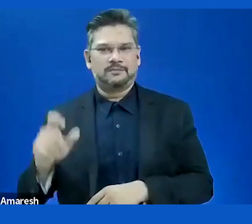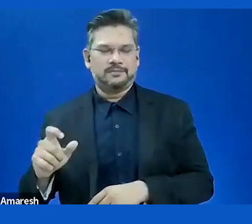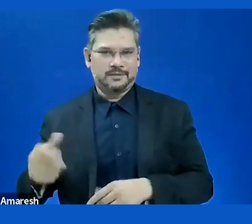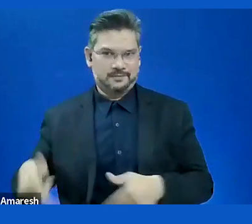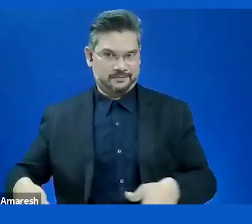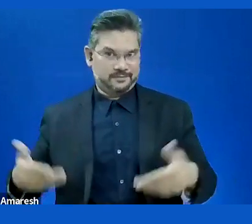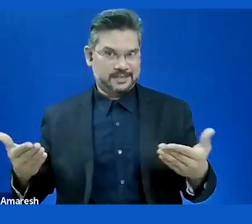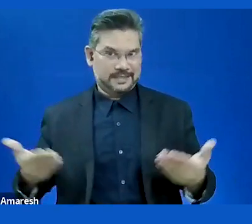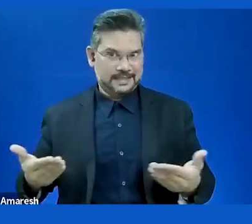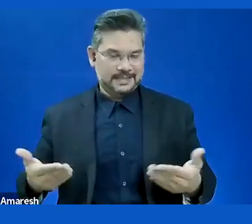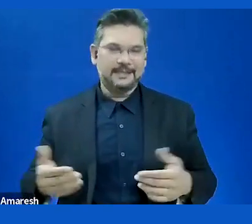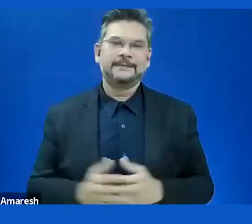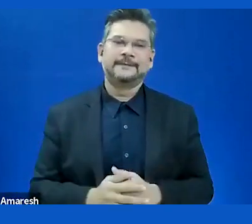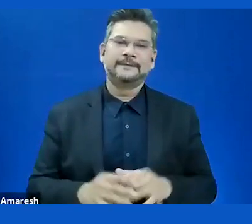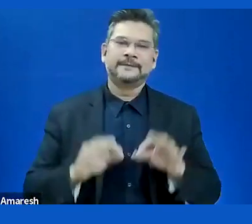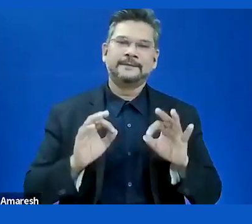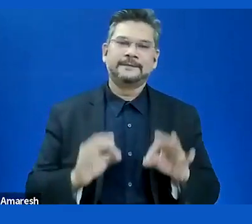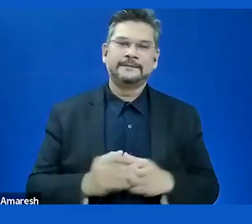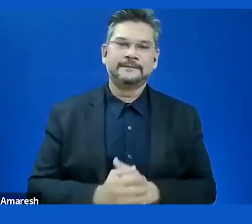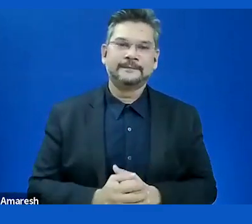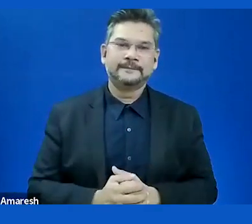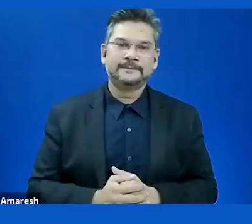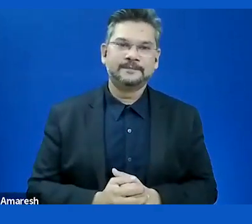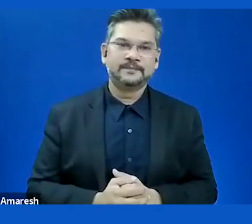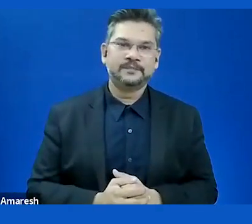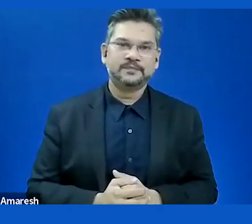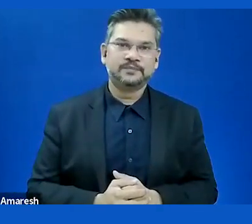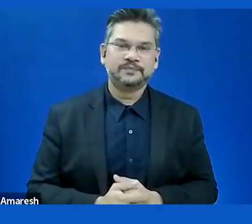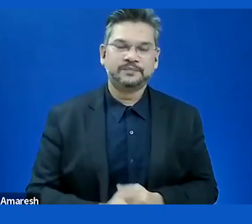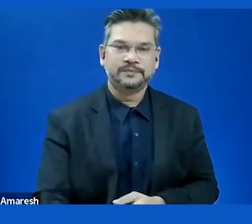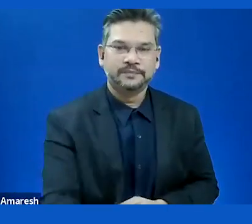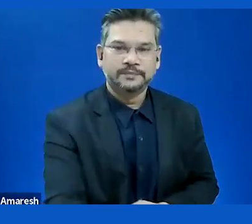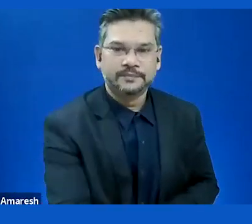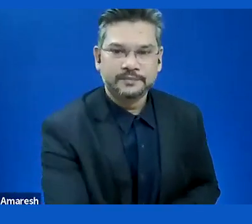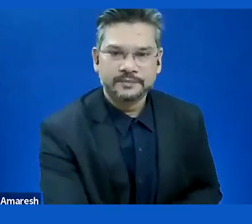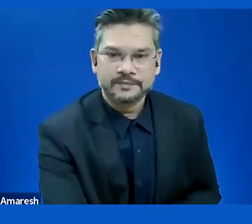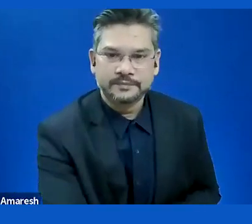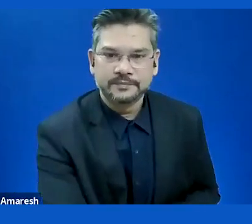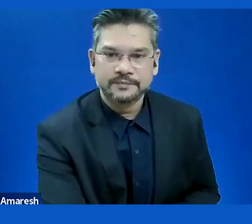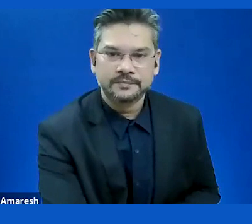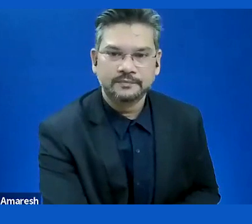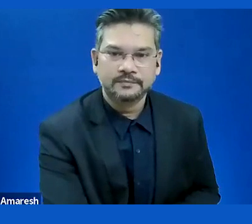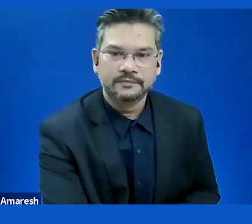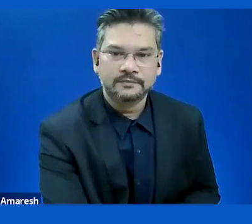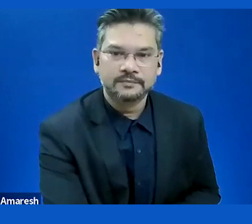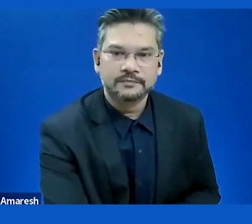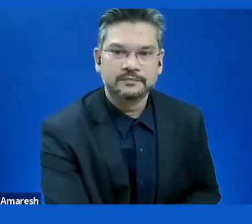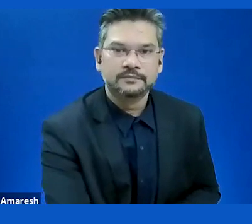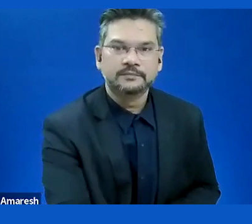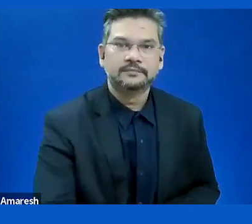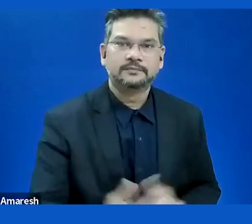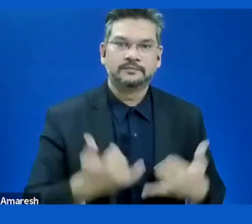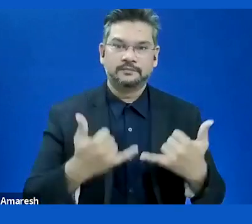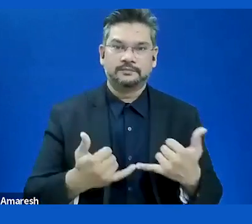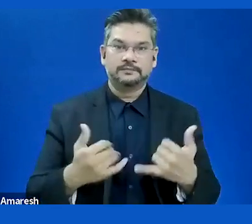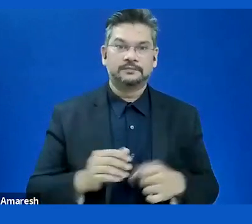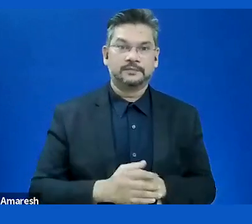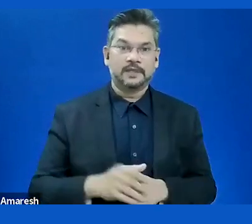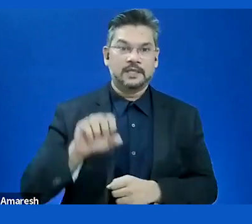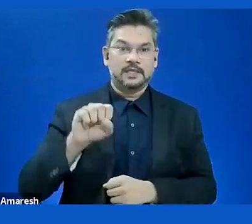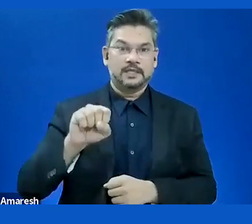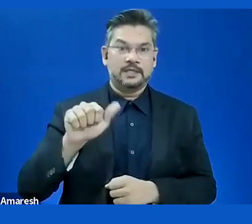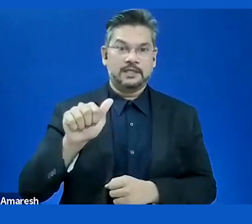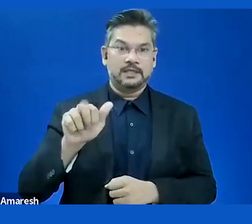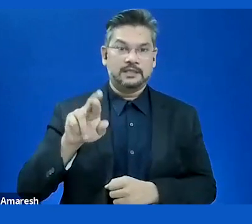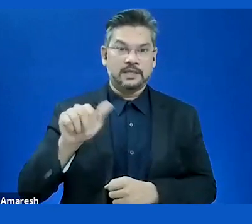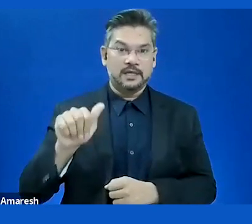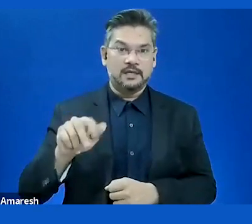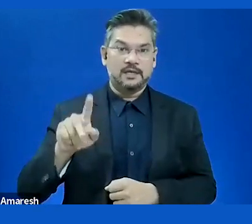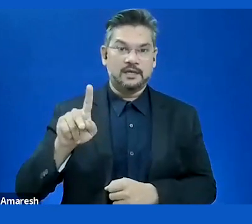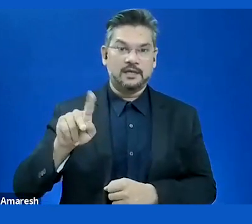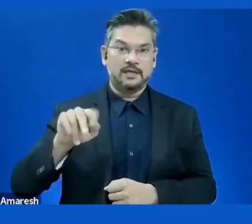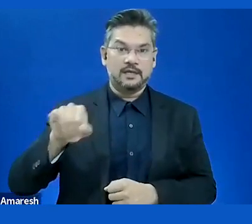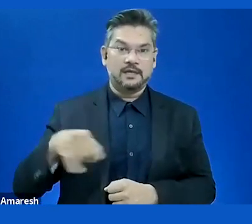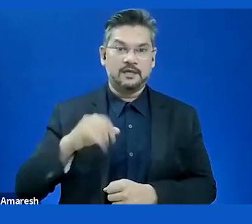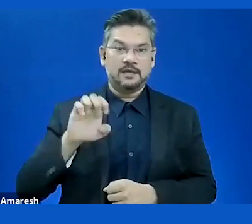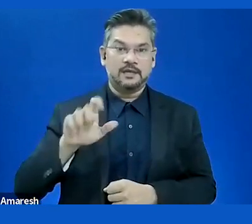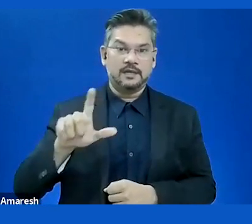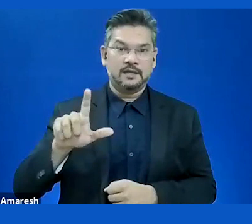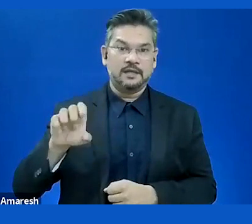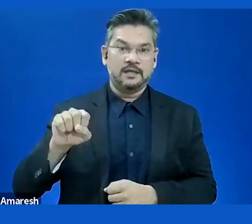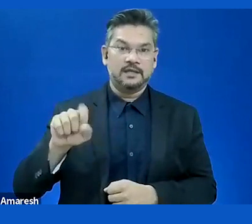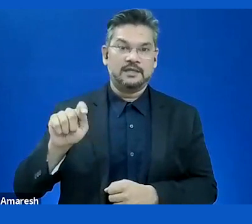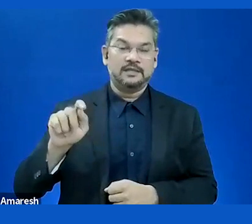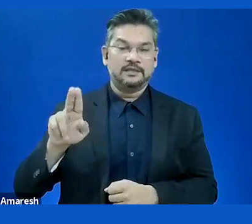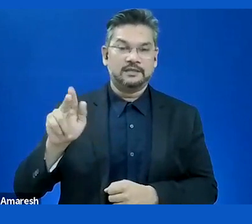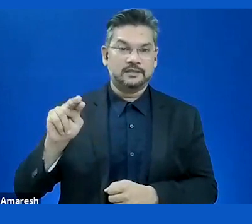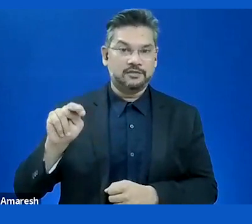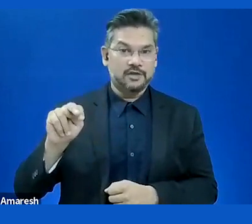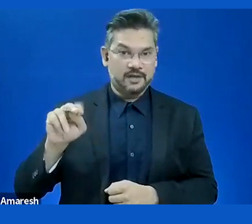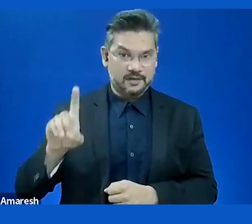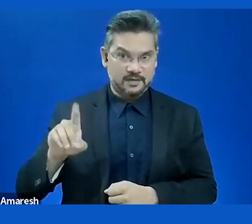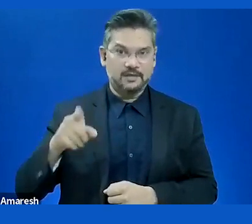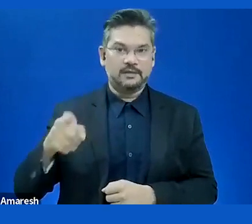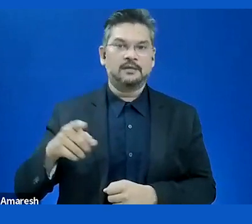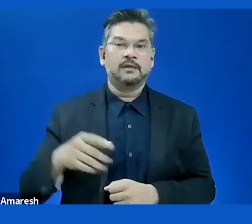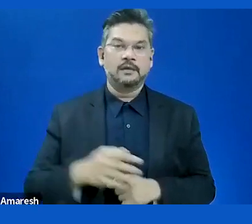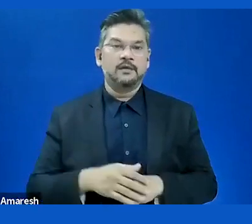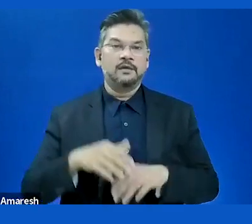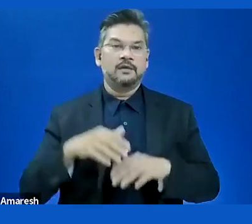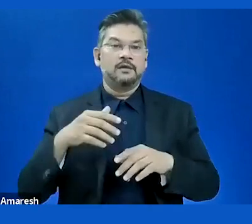Sara Kjellstrand here, and Sara Rydin a digital communication officer at the national association